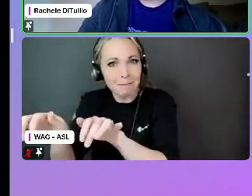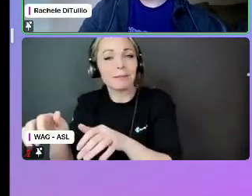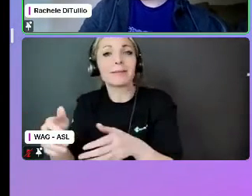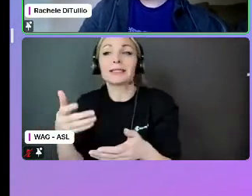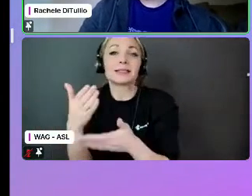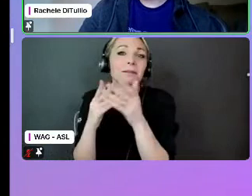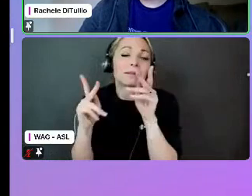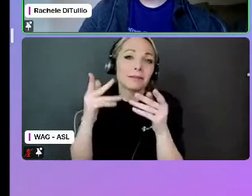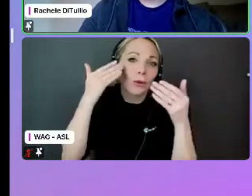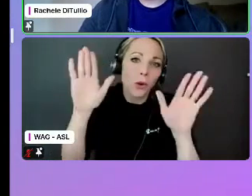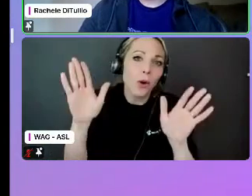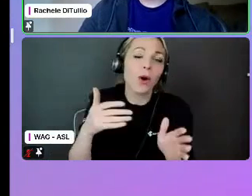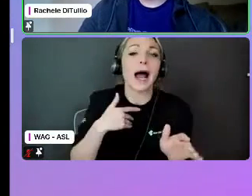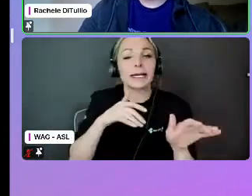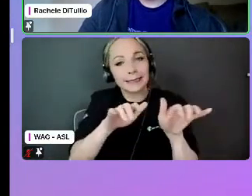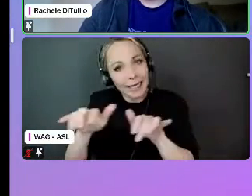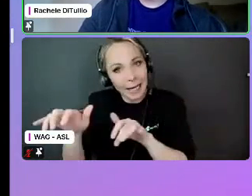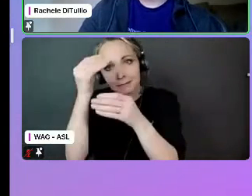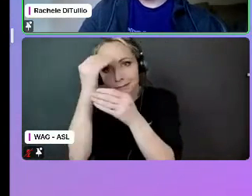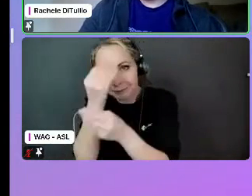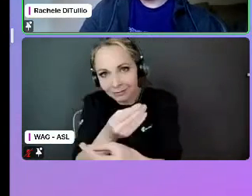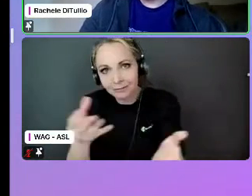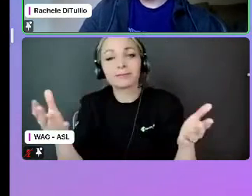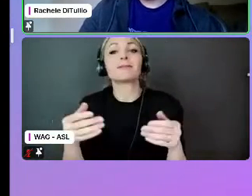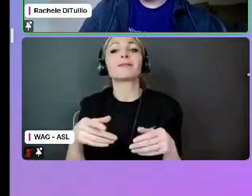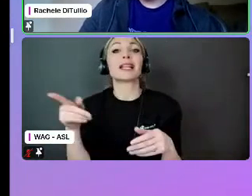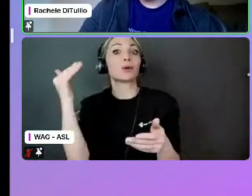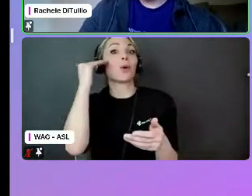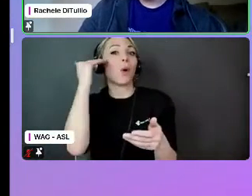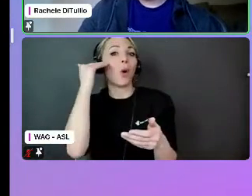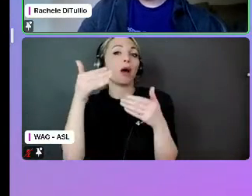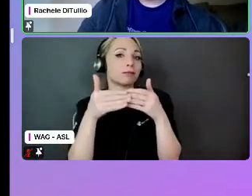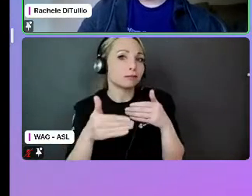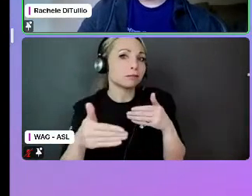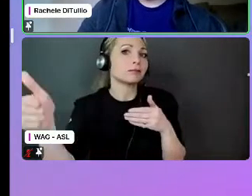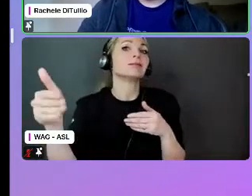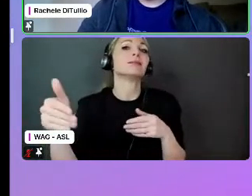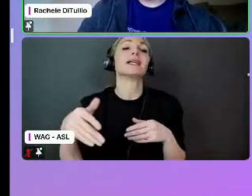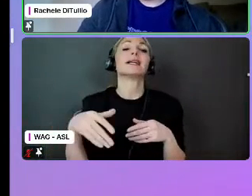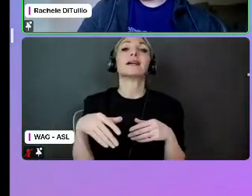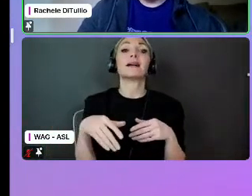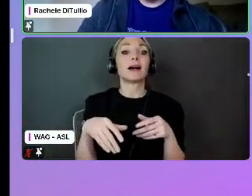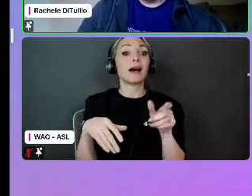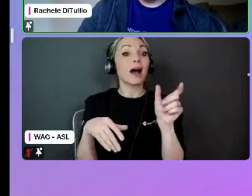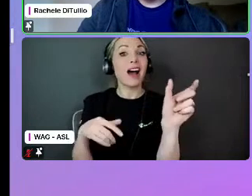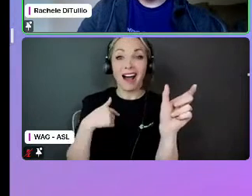field. So at the very beginning of the form, I denote that required asterisk means field, and there is one